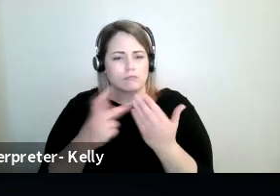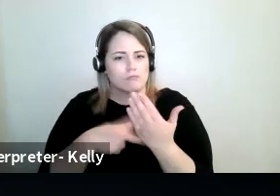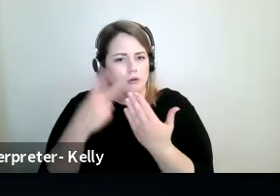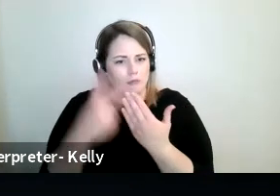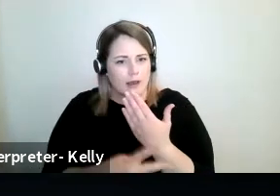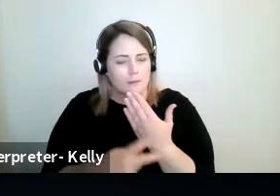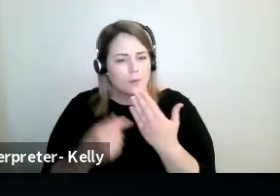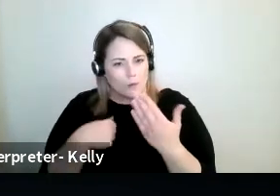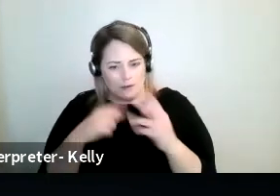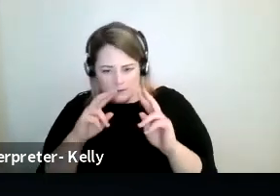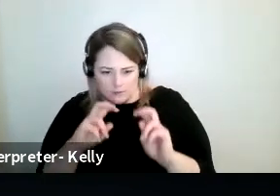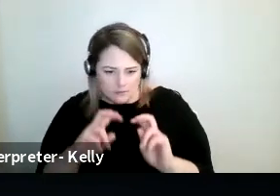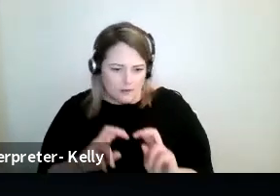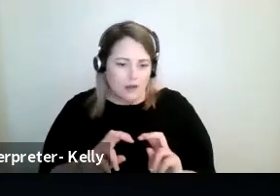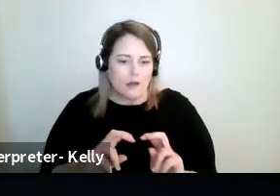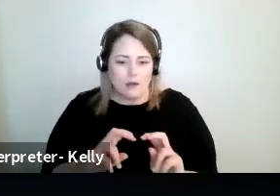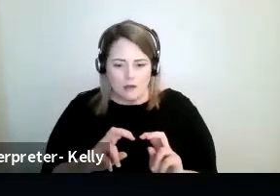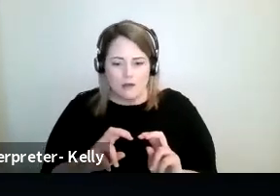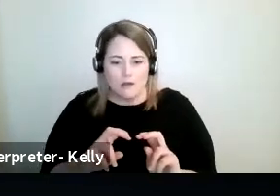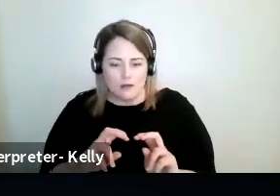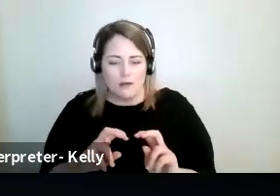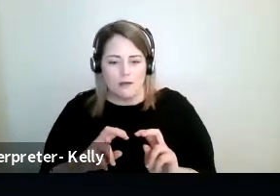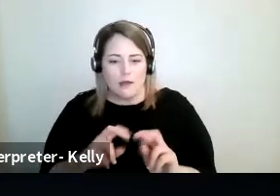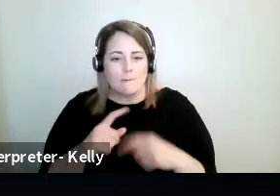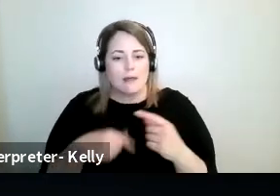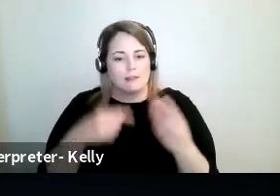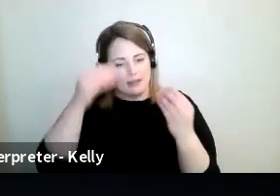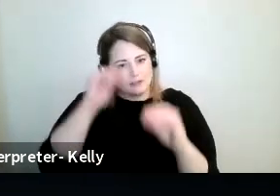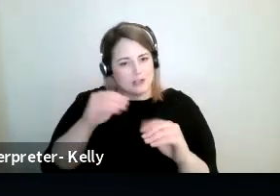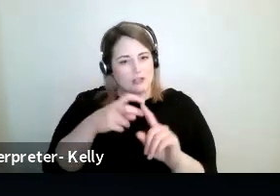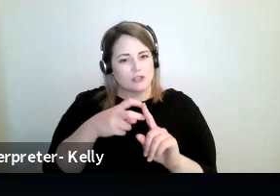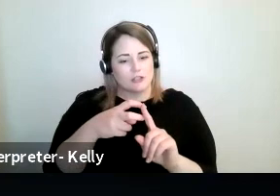transition, education to work transition for young people with disabilities. And there are